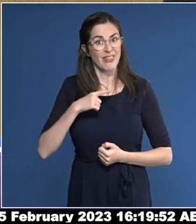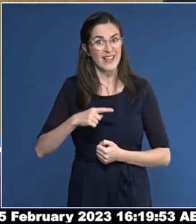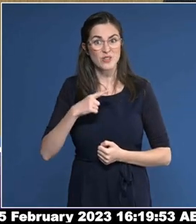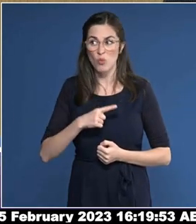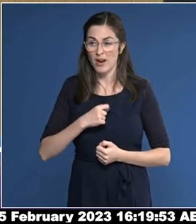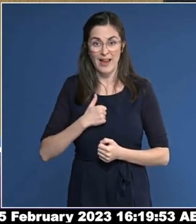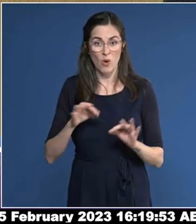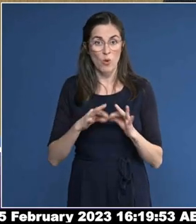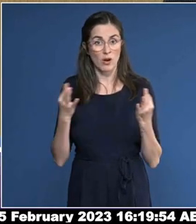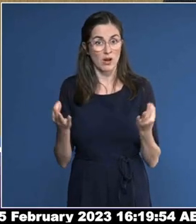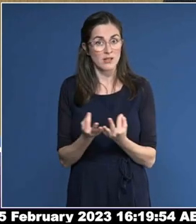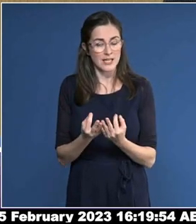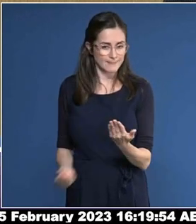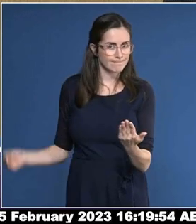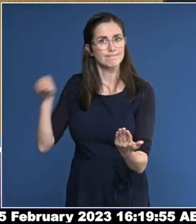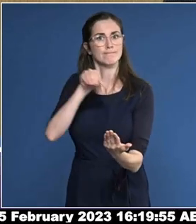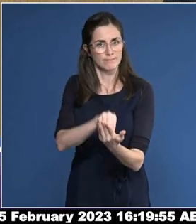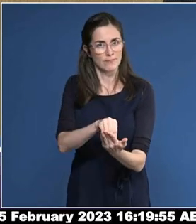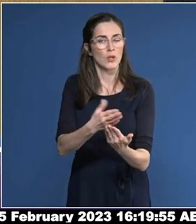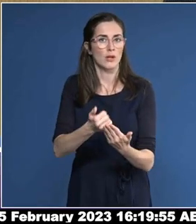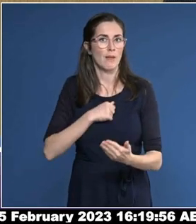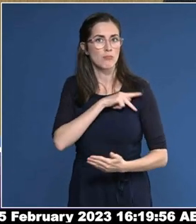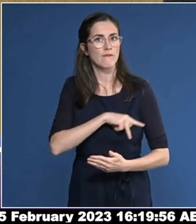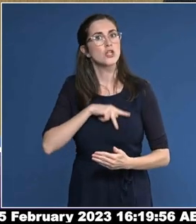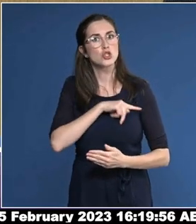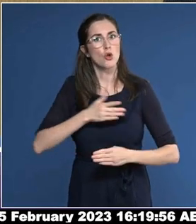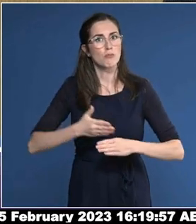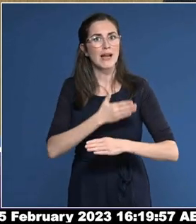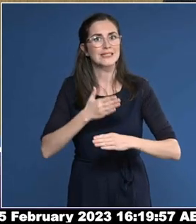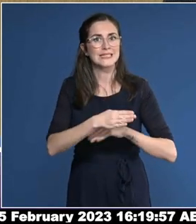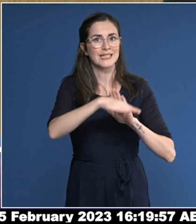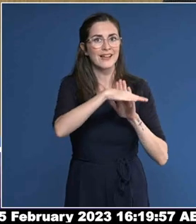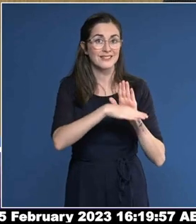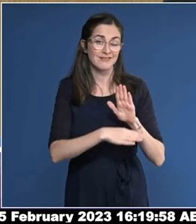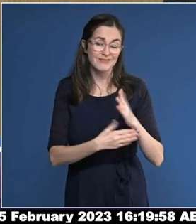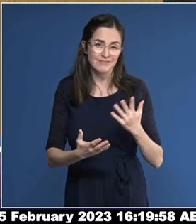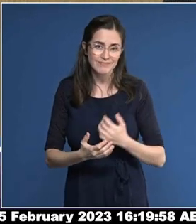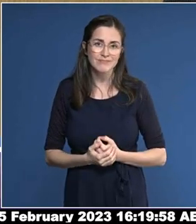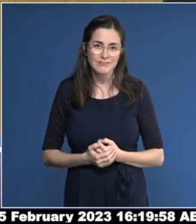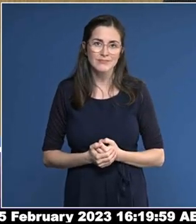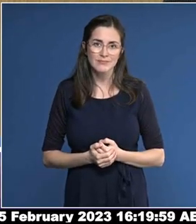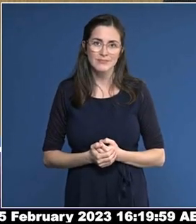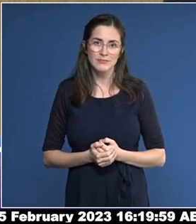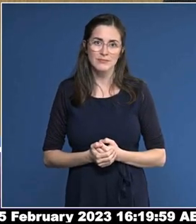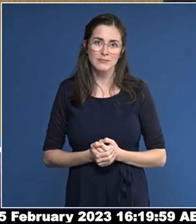and put it into professional standards of practice, ahead of more traditional regulatory structures.